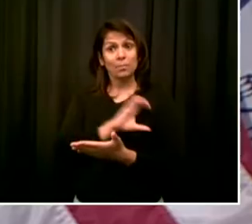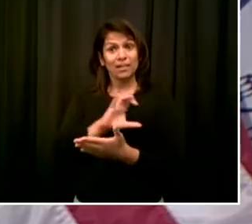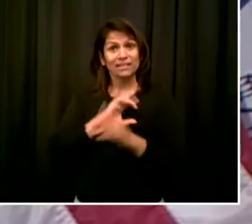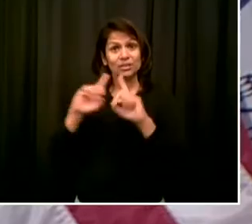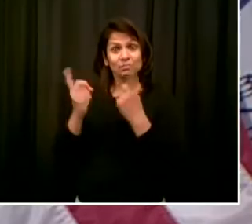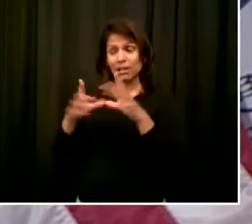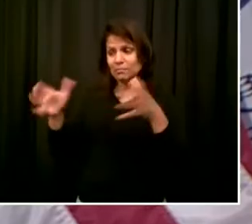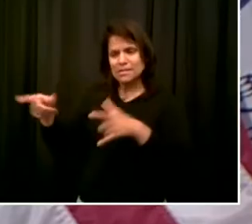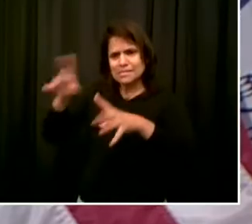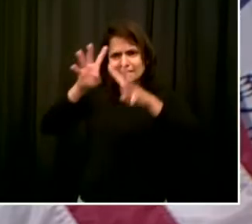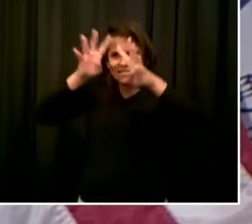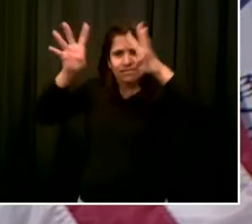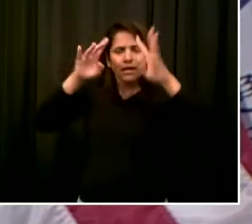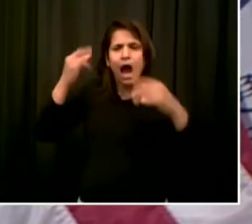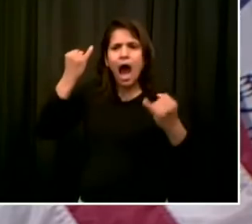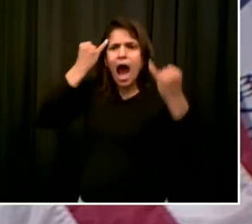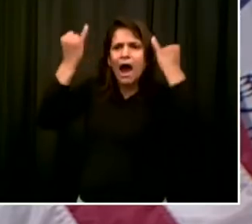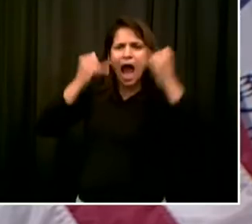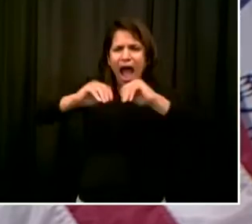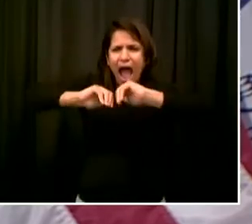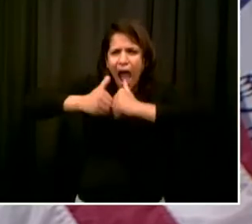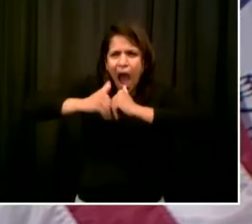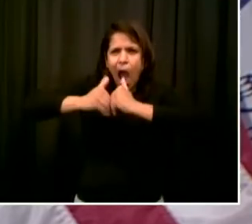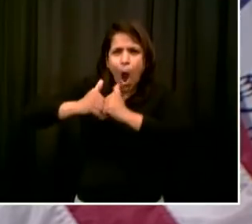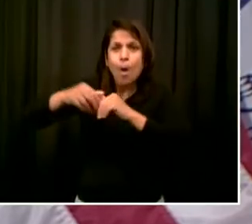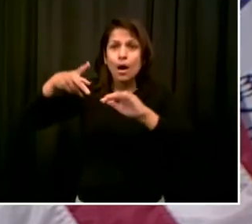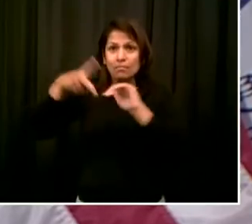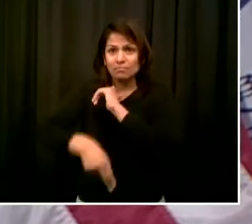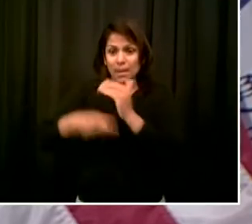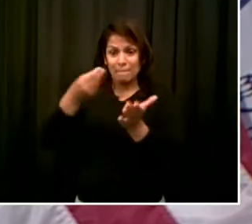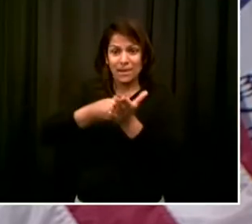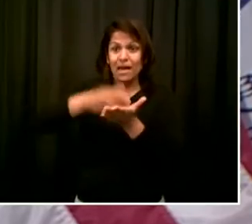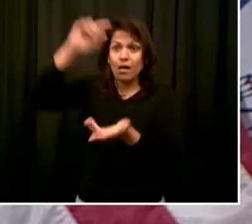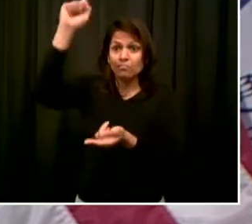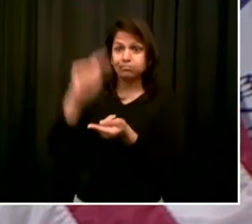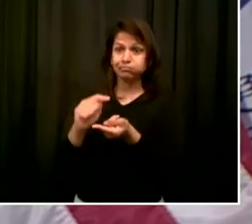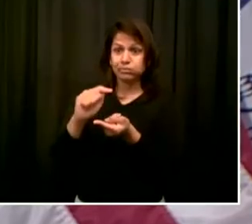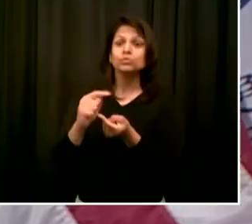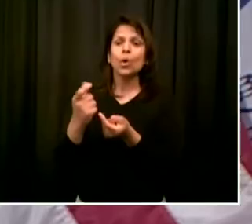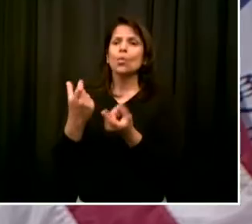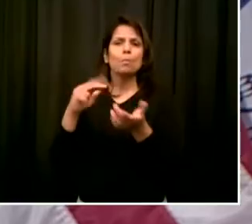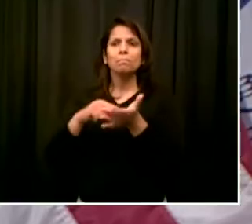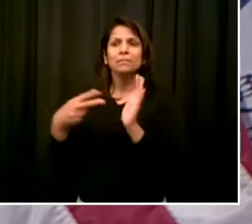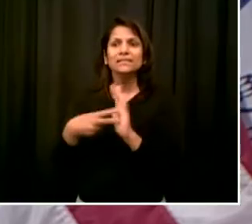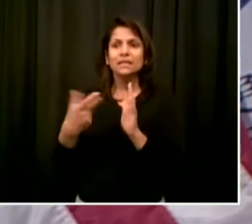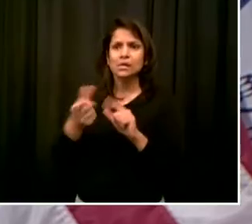UP MONEY FOR THOSE WE NEED AND TO HITNK ABOUT THINGS LIKE SCHOOL SAFETY BUT NOT THROUGH